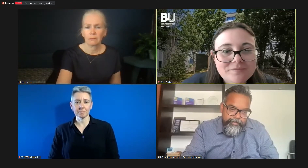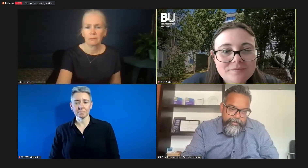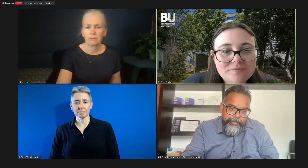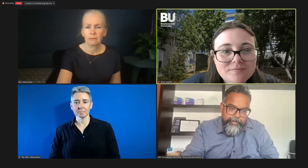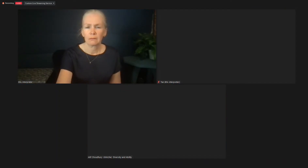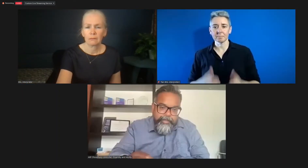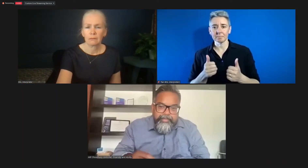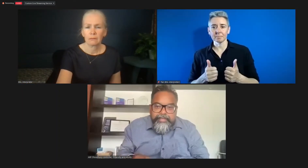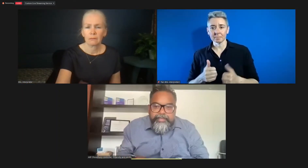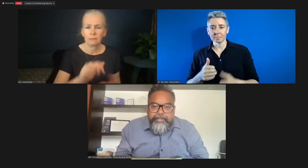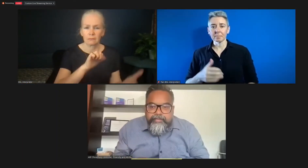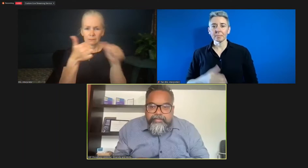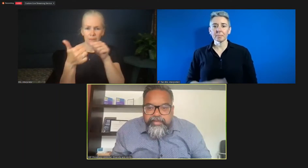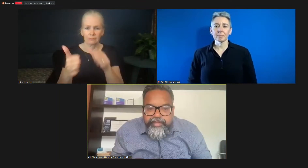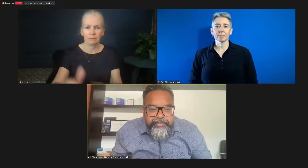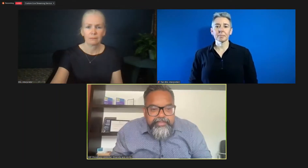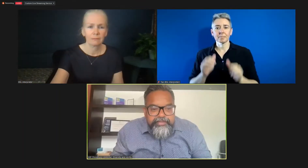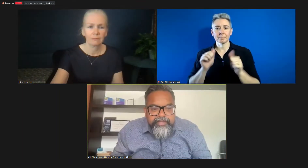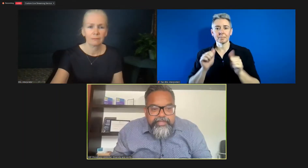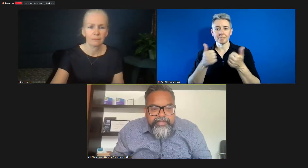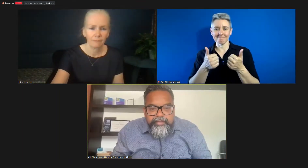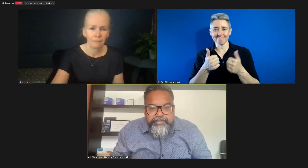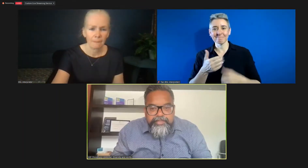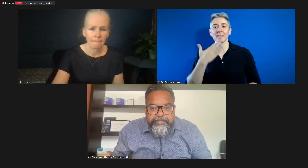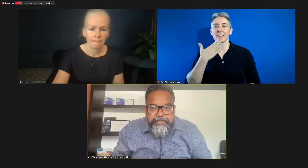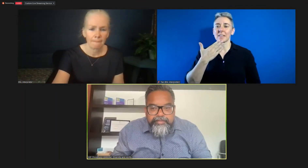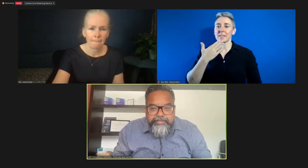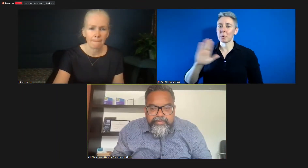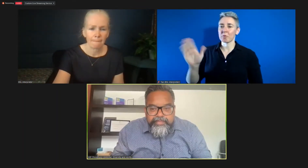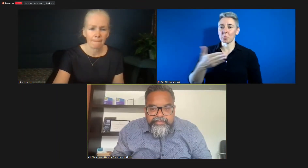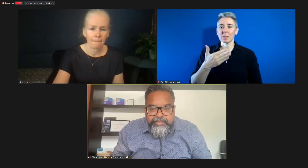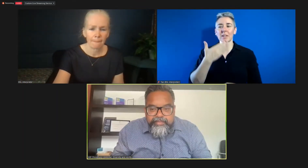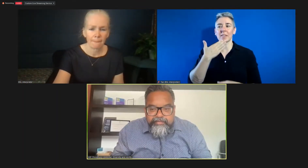Atif: Thank you, everybody. Thank you, Alice. And thank you, Chica, that was fantastic.